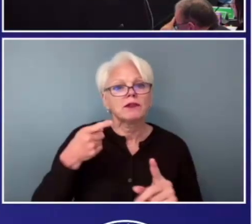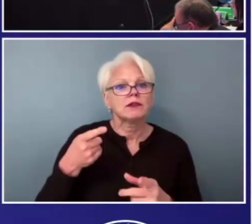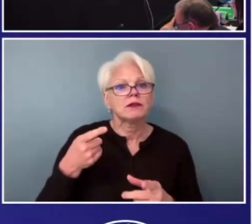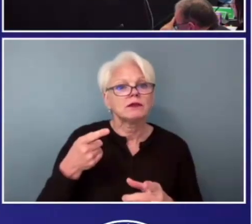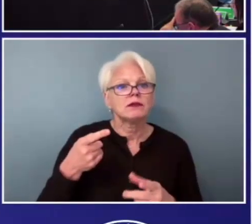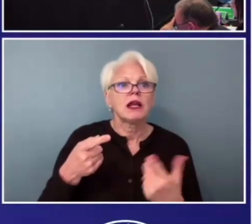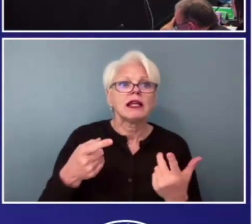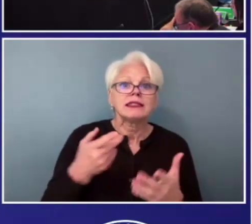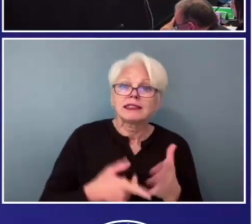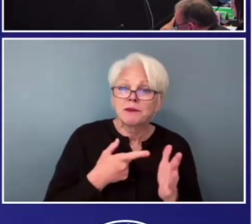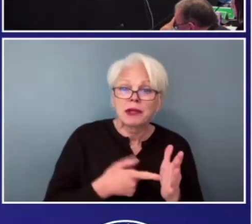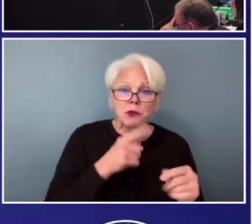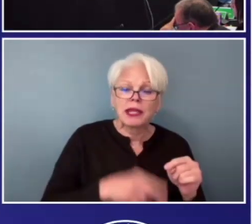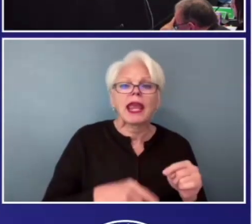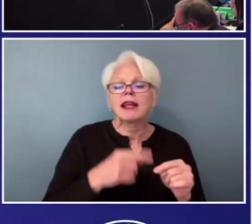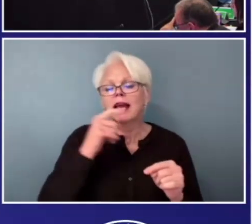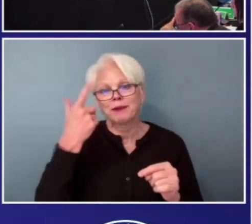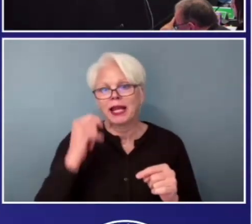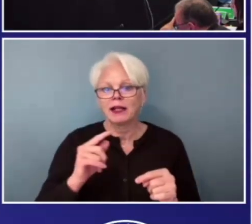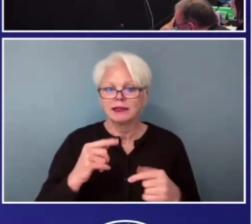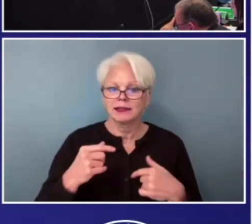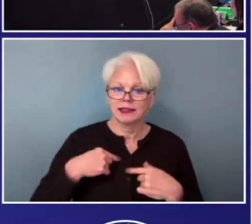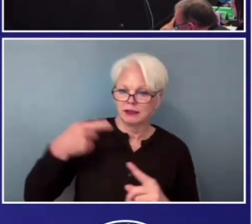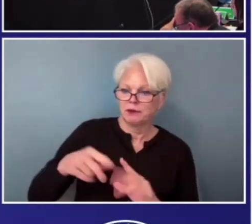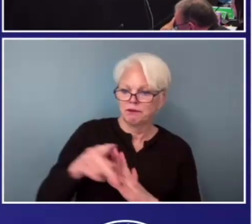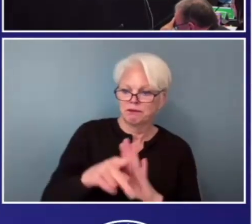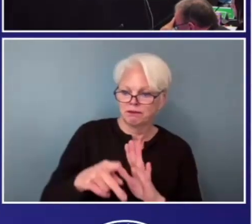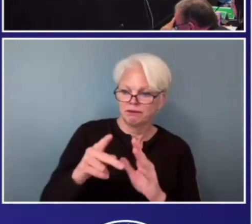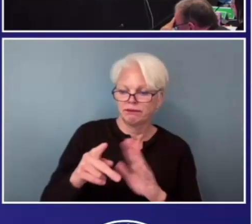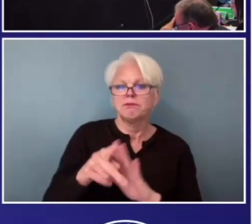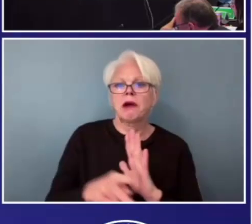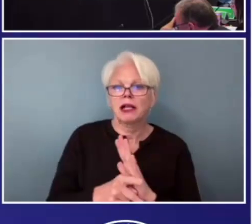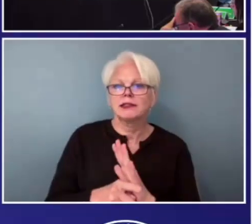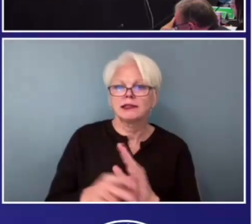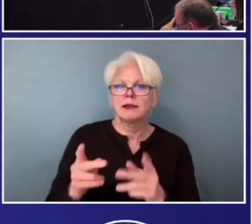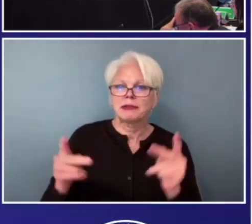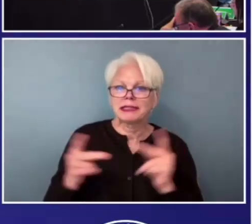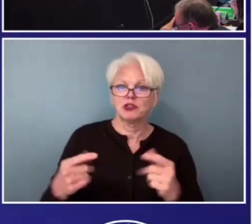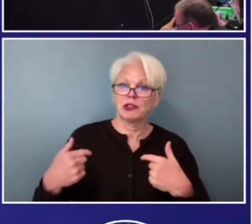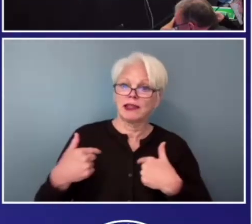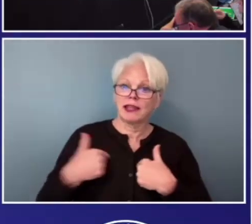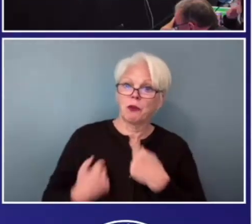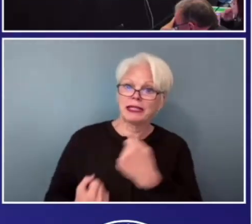but because we recognize the sum is greater than the parts oftentimes.